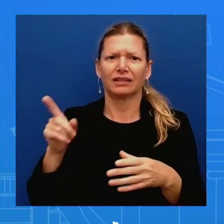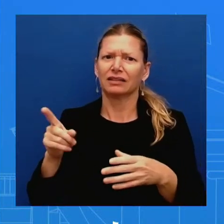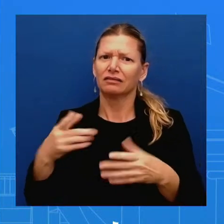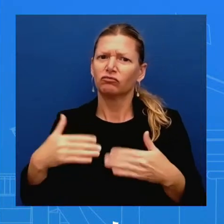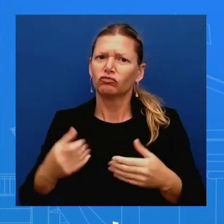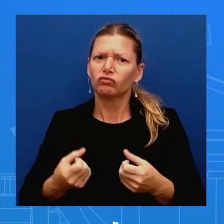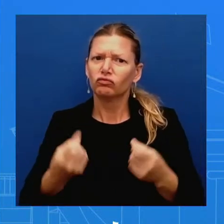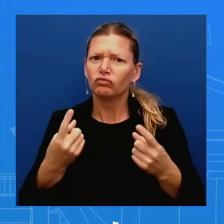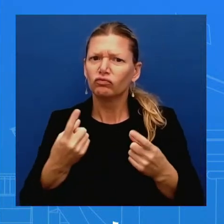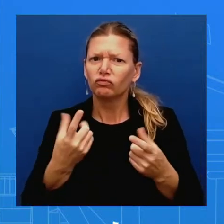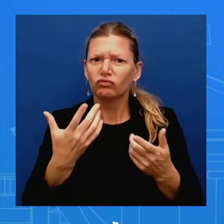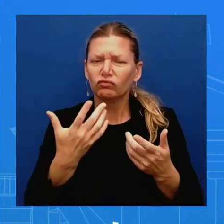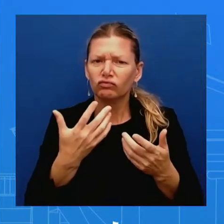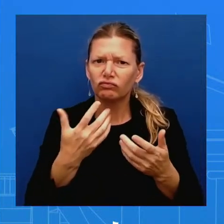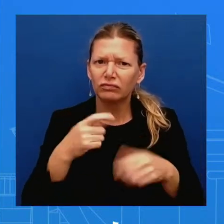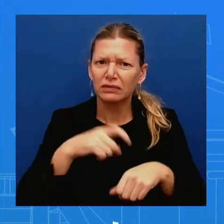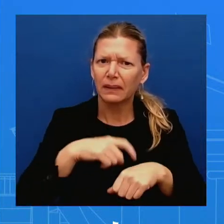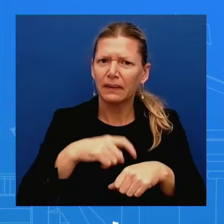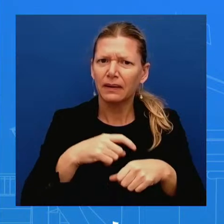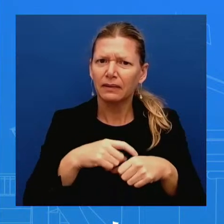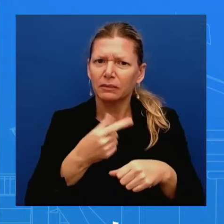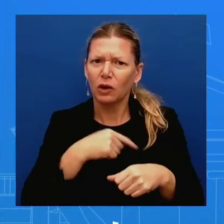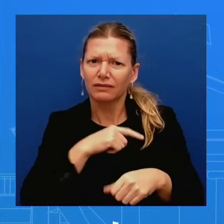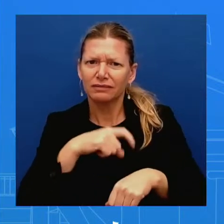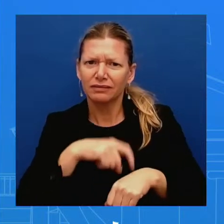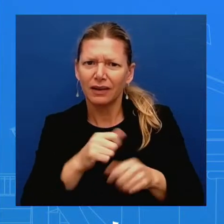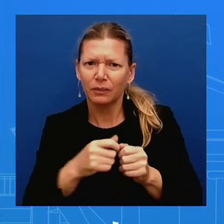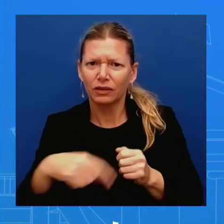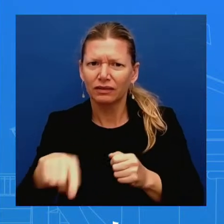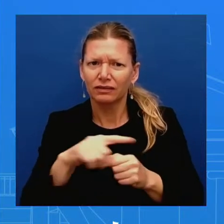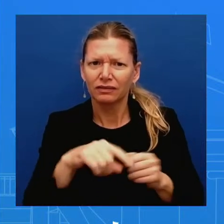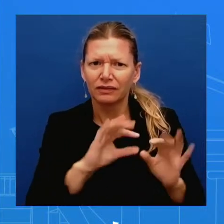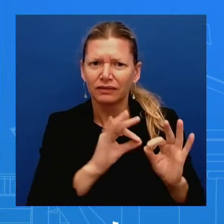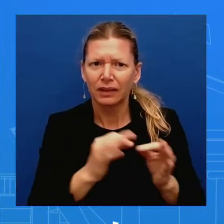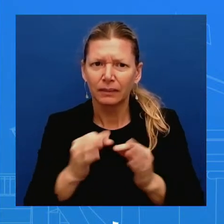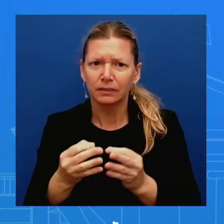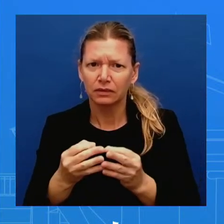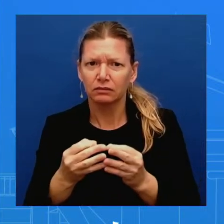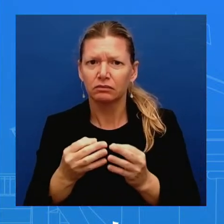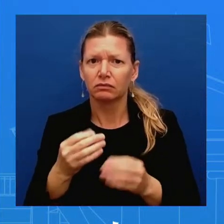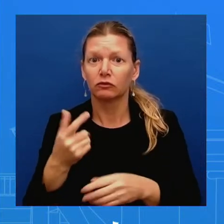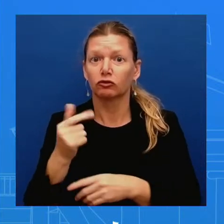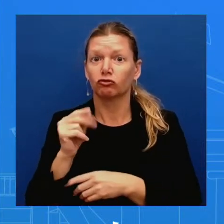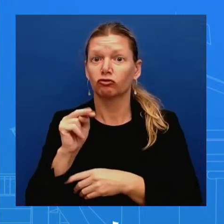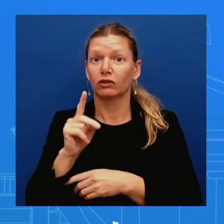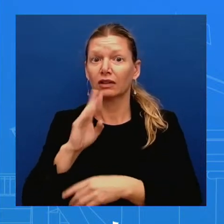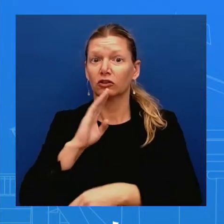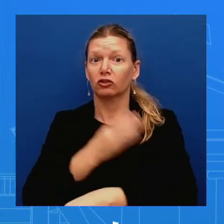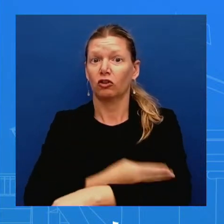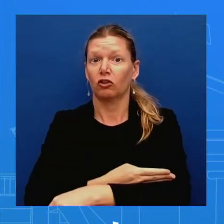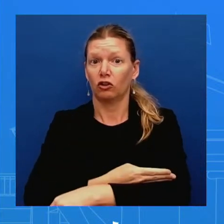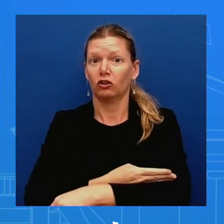a daughter of one of the litigants indicated that the President had spent several moments on their couch